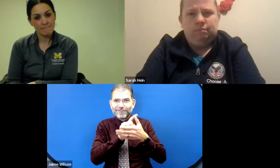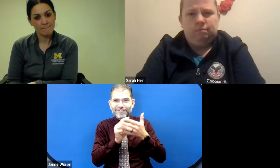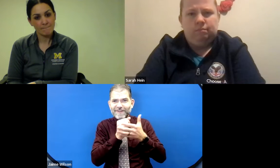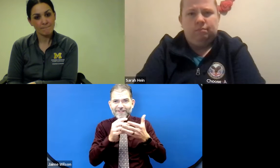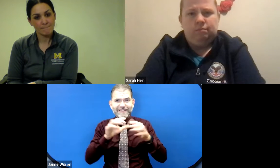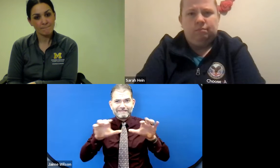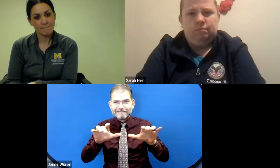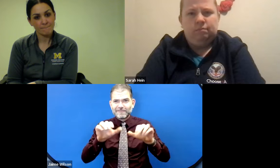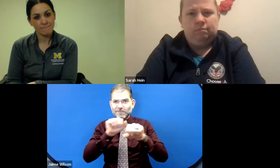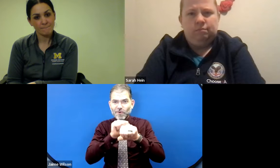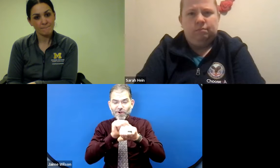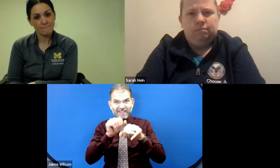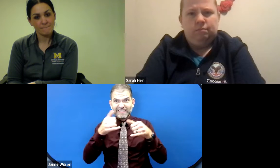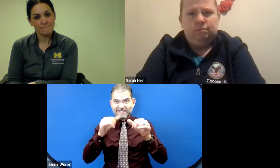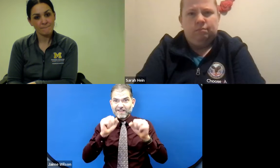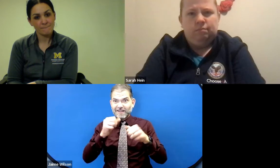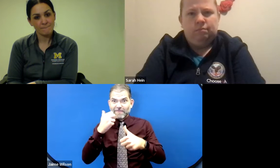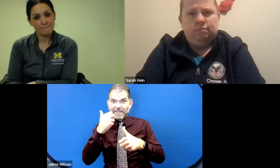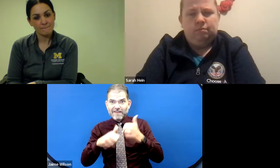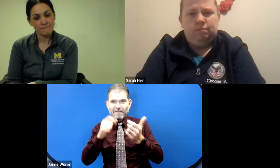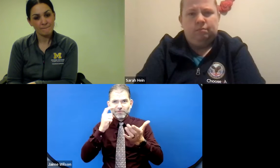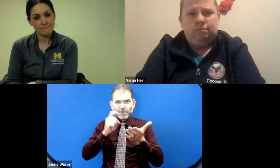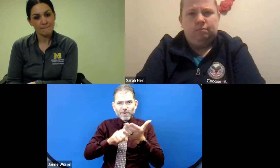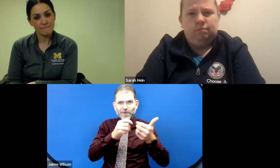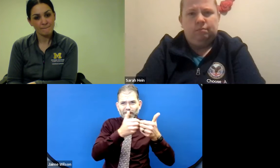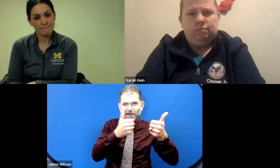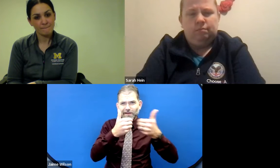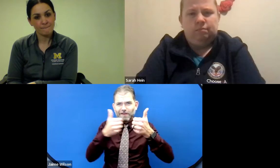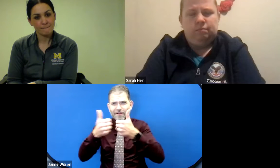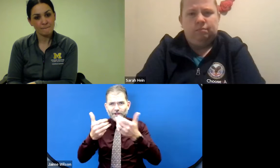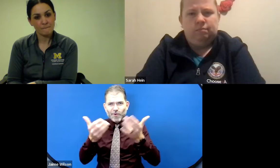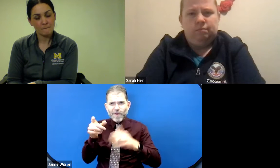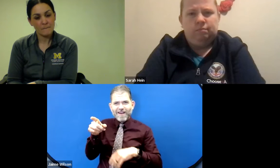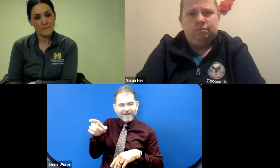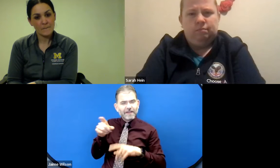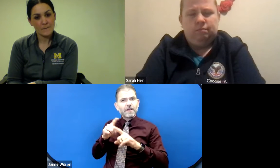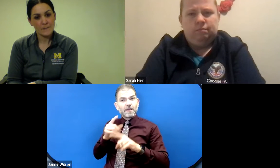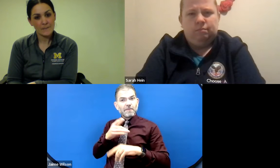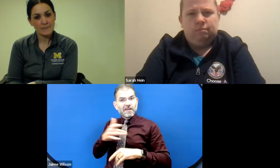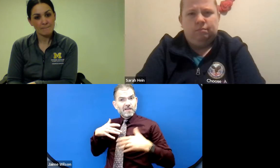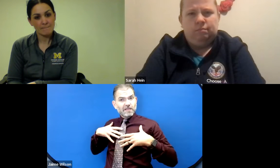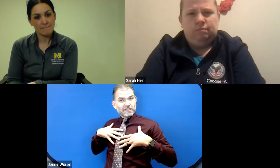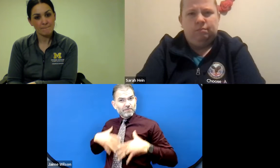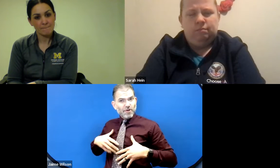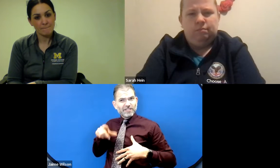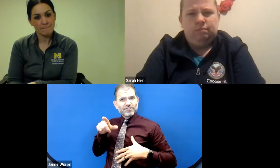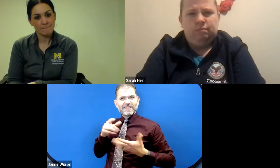ASL Interpreter: could be talking about experiences that have happened for such a long time, and teasing that out with the doctor can can take a lot of work.